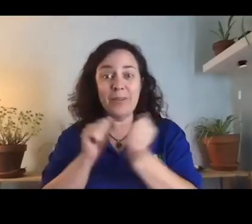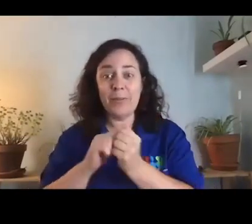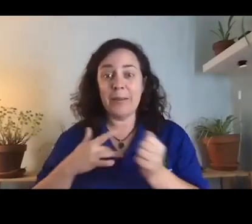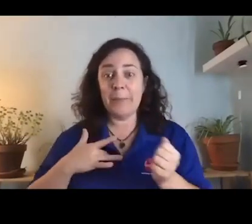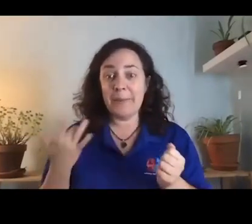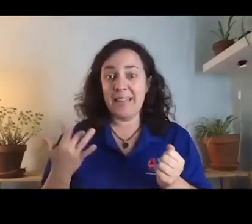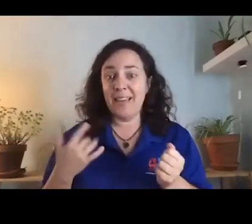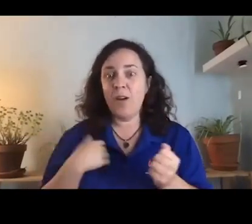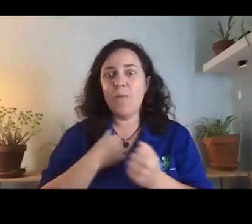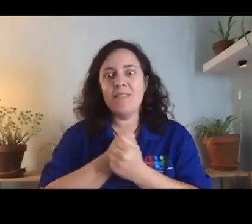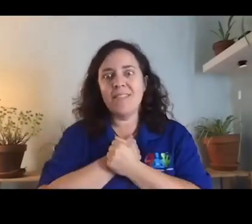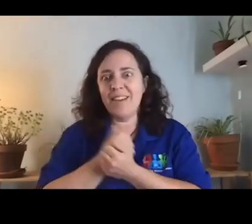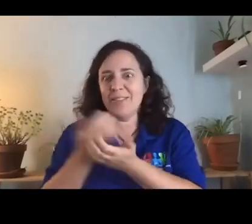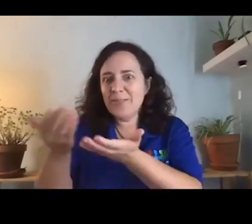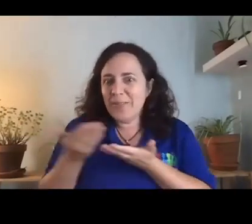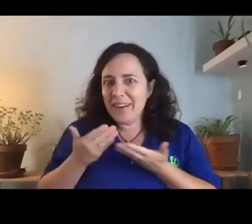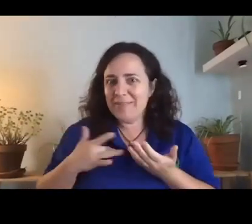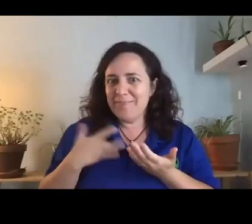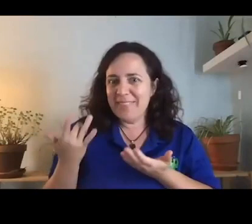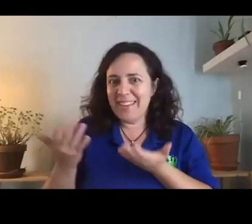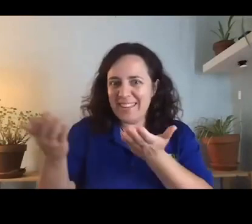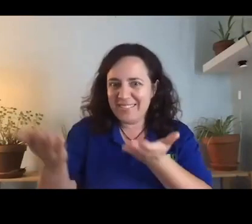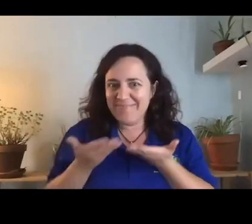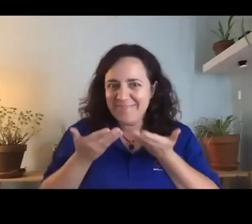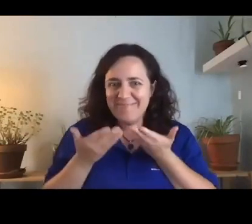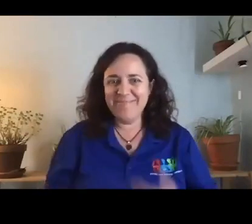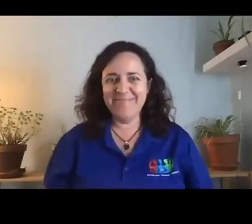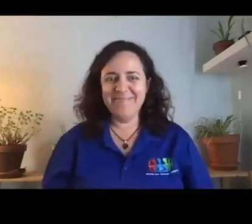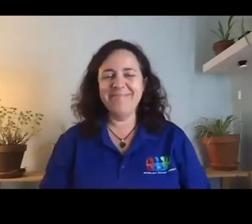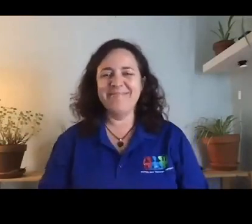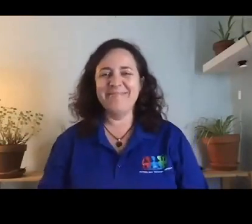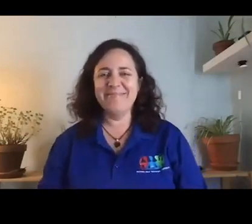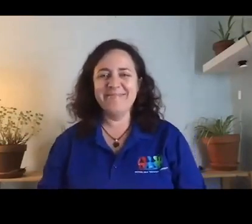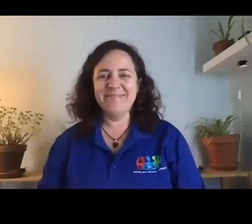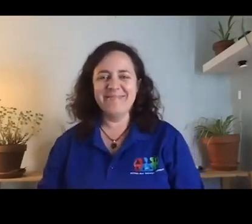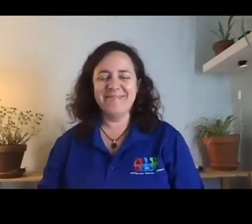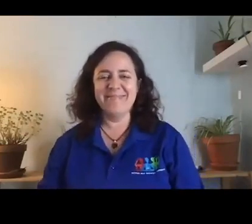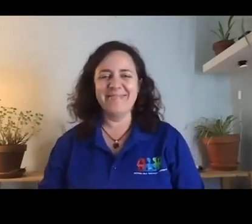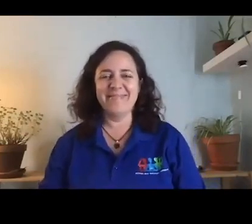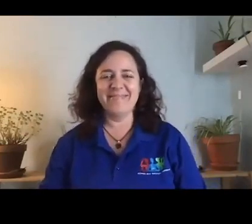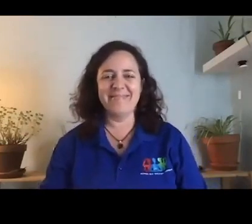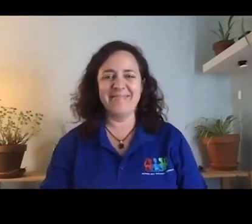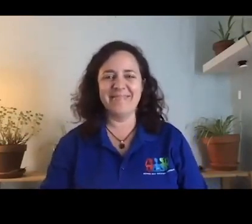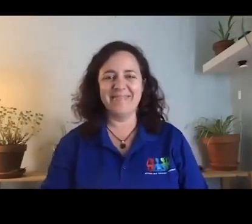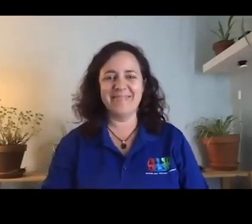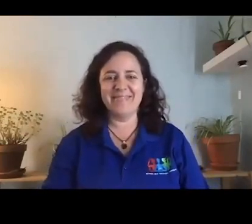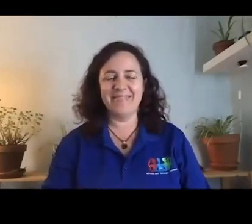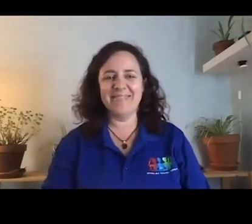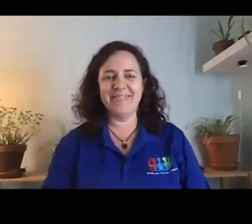> We will now start the question and answer portion. We would like to invite Blake to join us. > Hello!